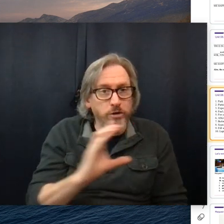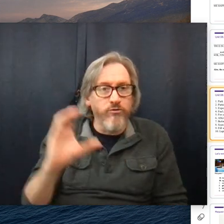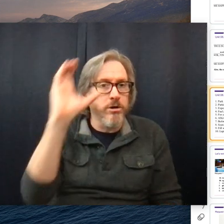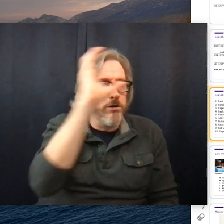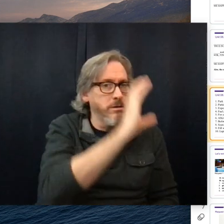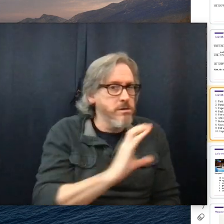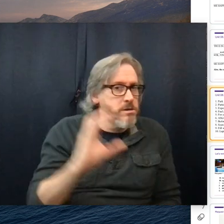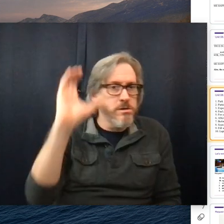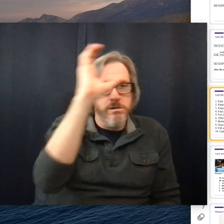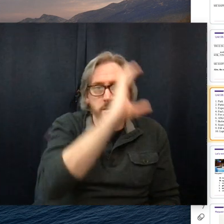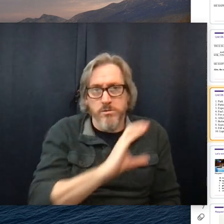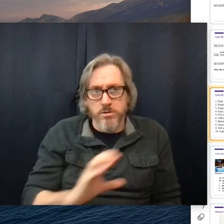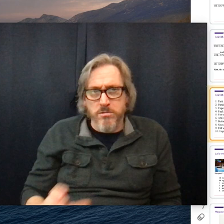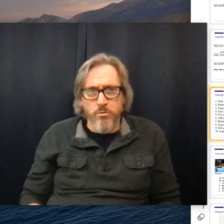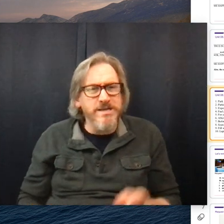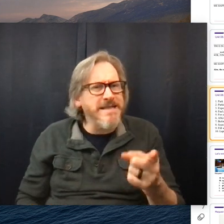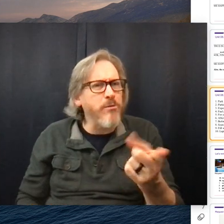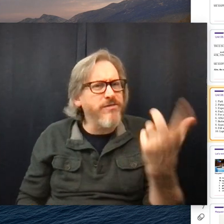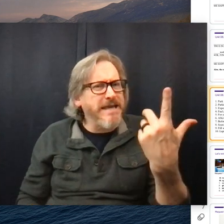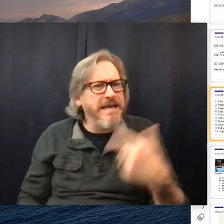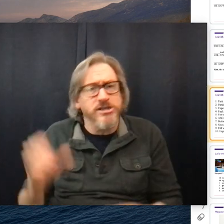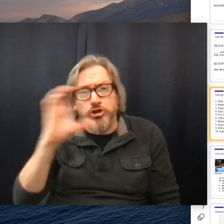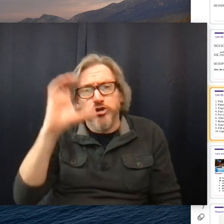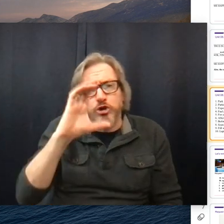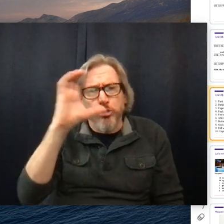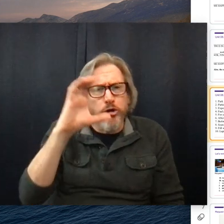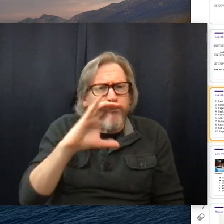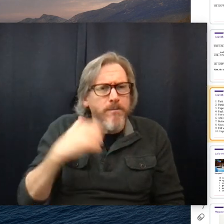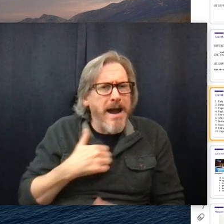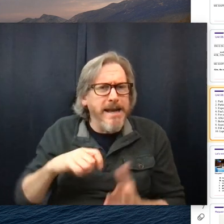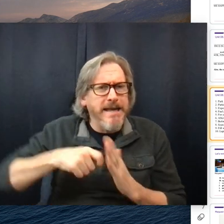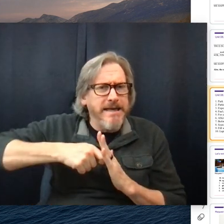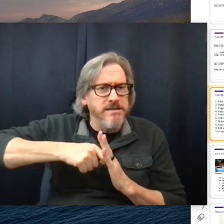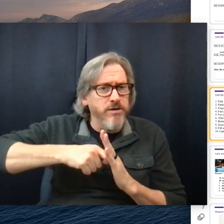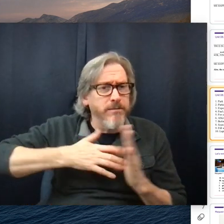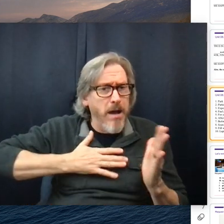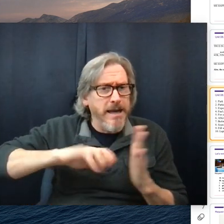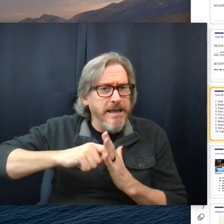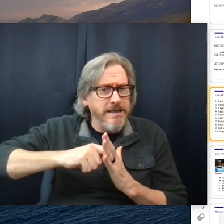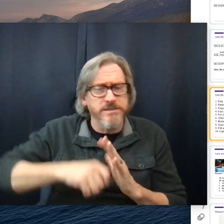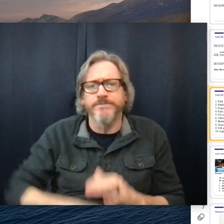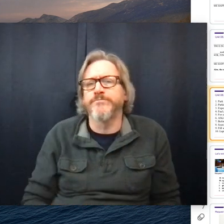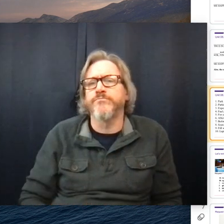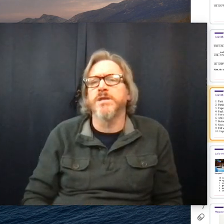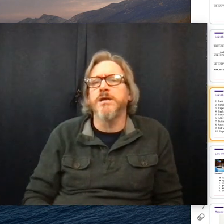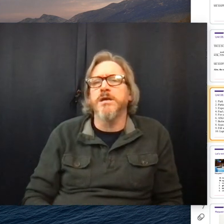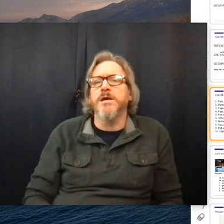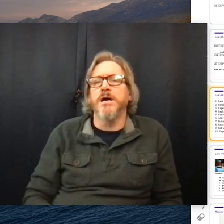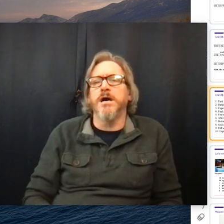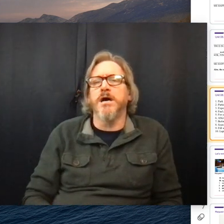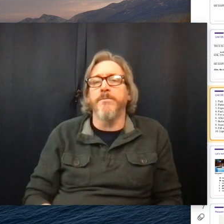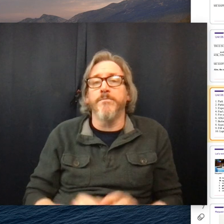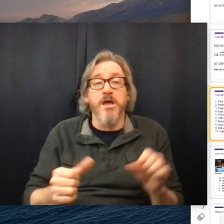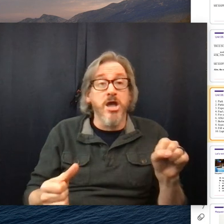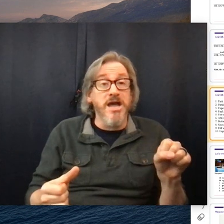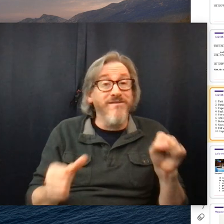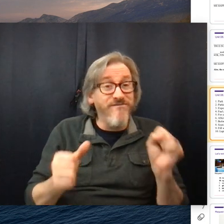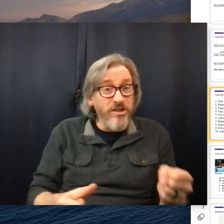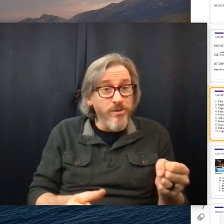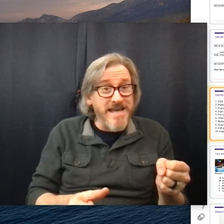look for we did that with the keys could you go look for my keys right my keys um fill with